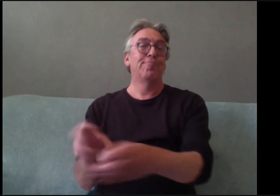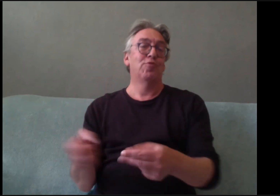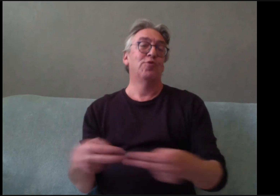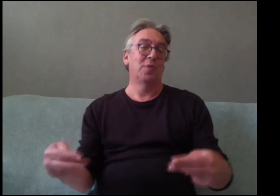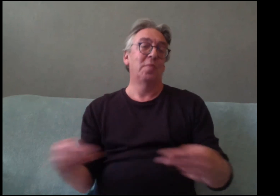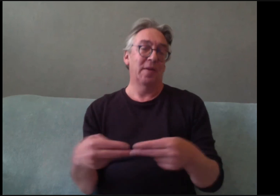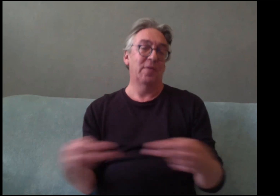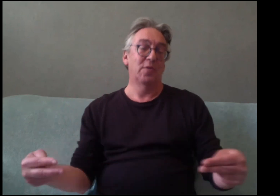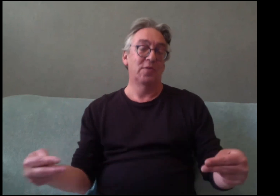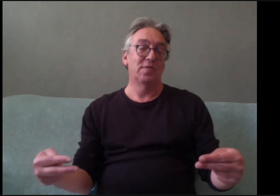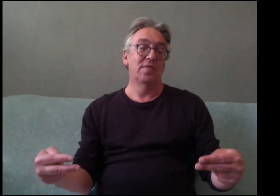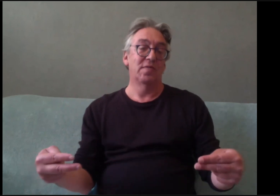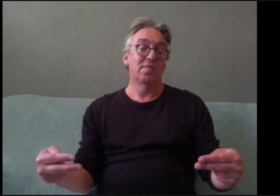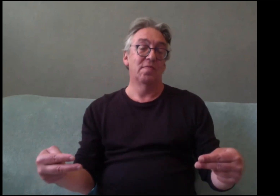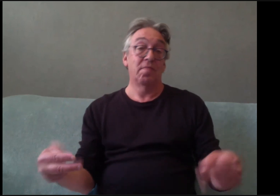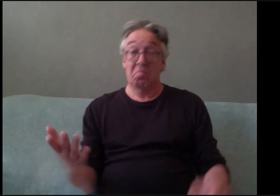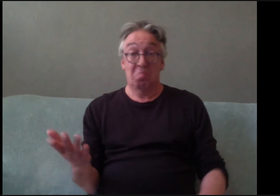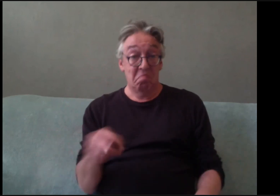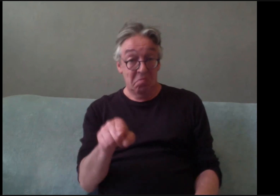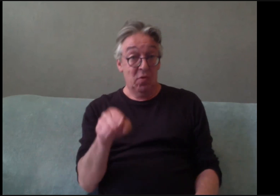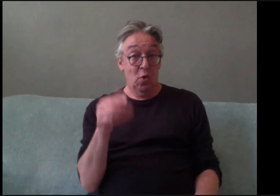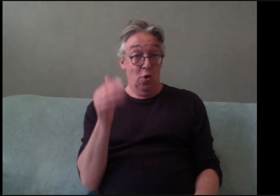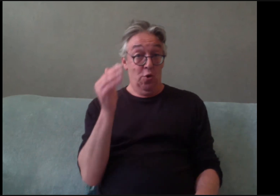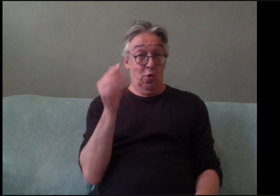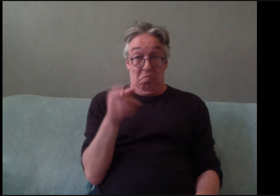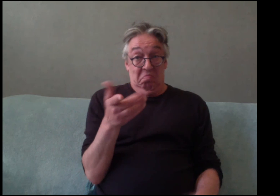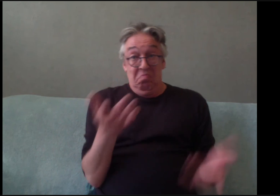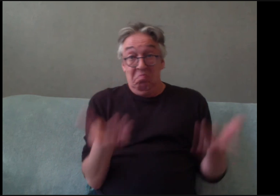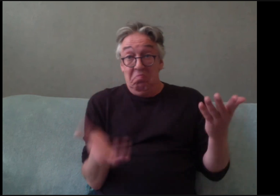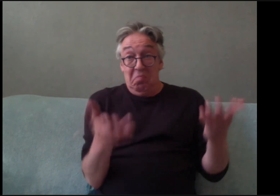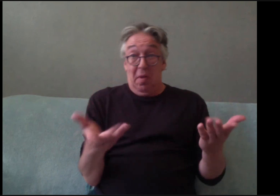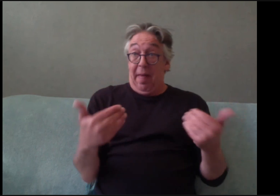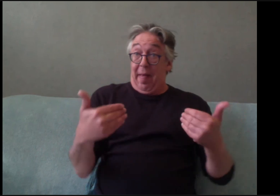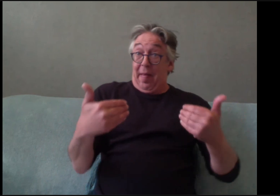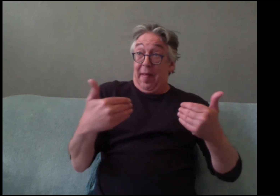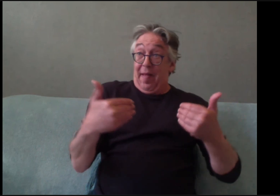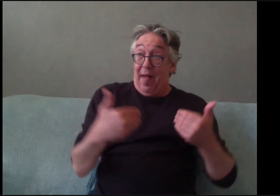So do you know of countries where for television broadcasters